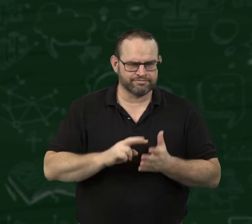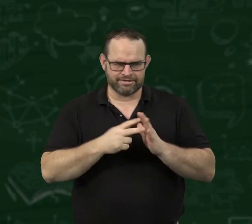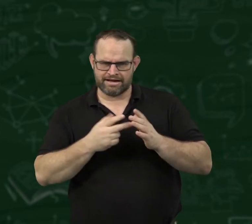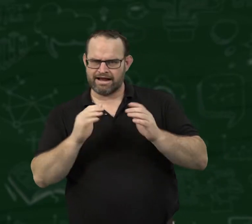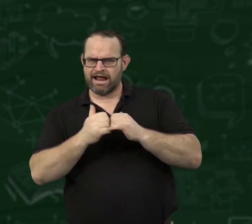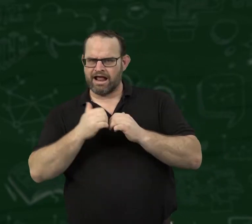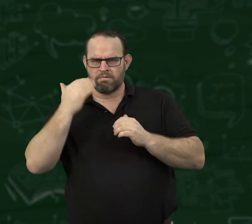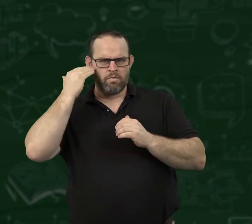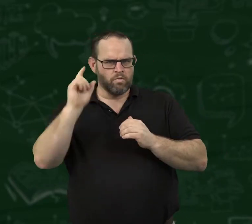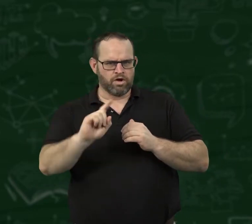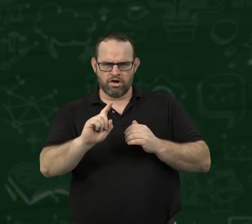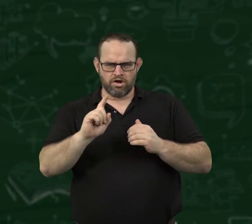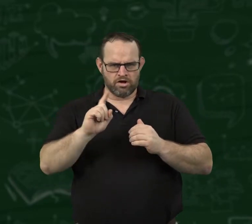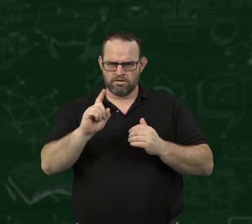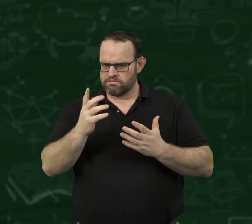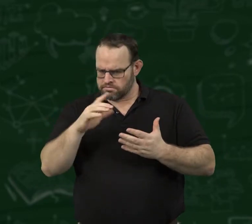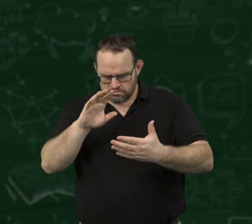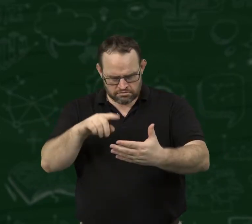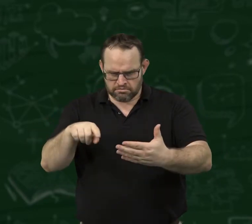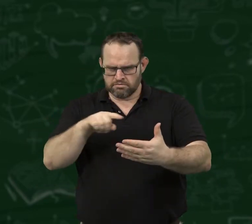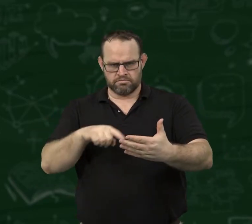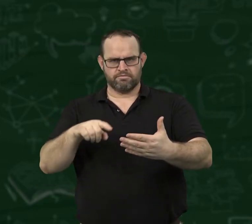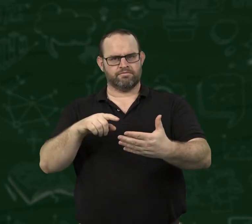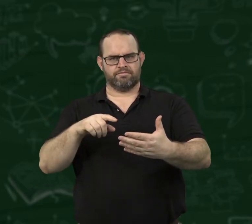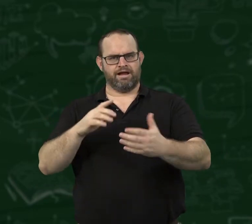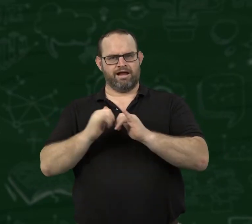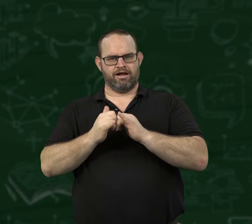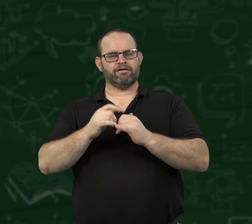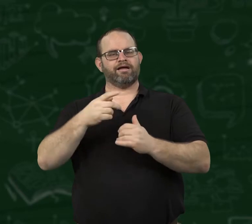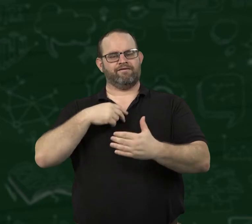How do you find Savannah on the map?